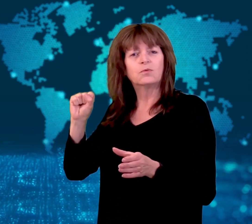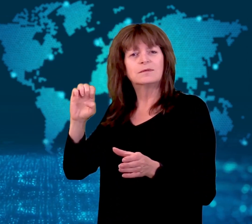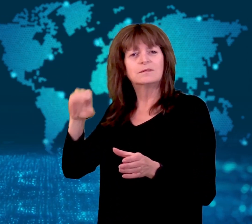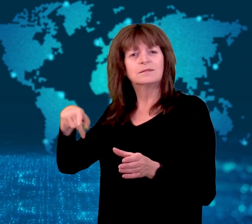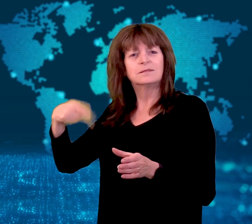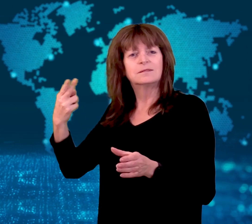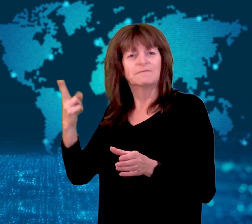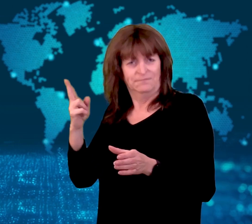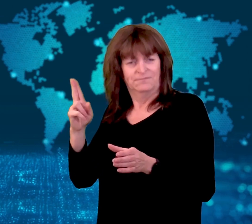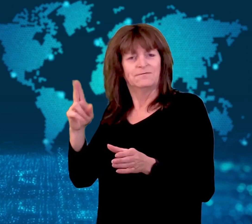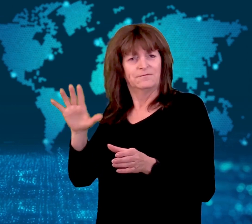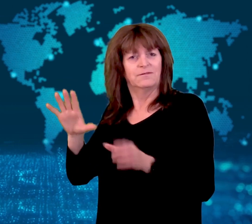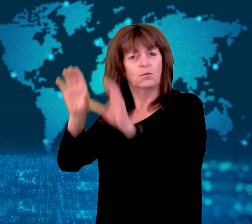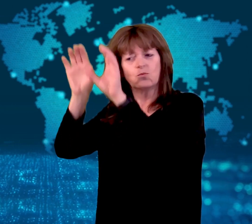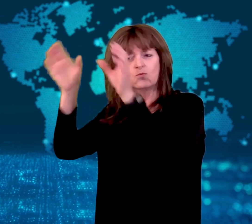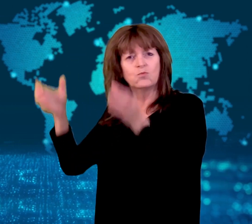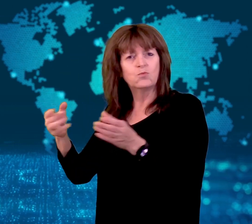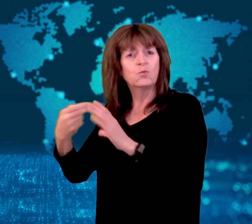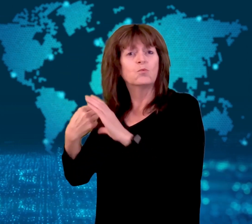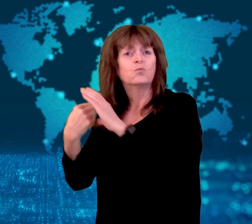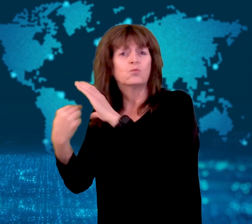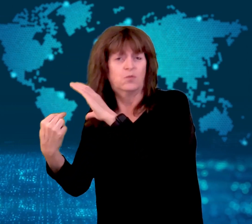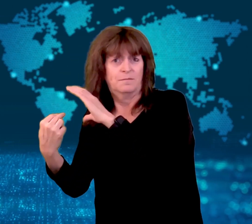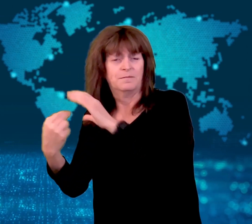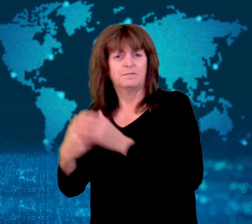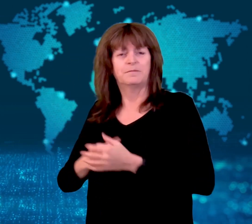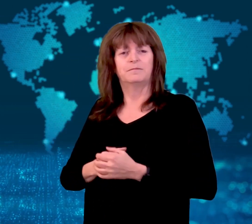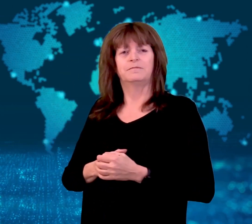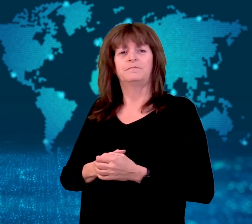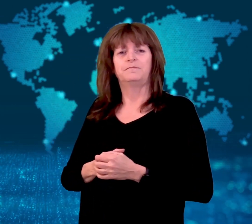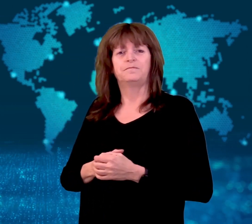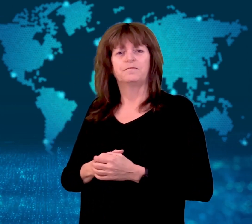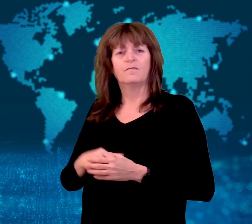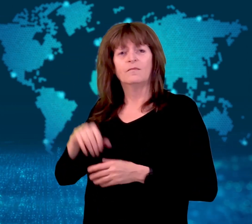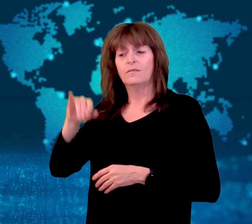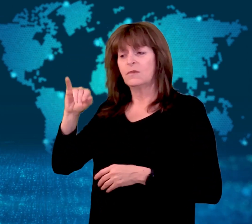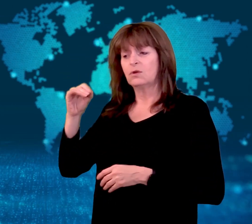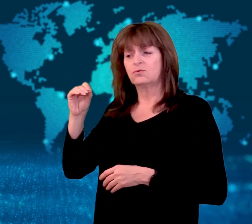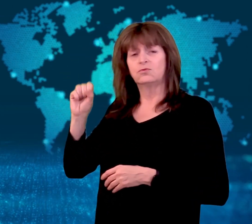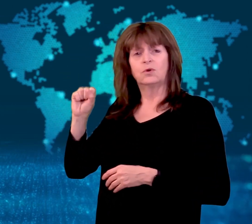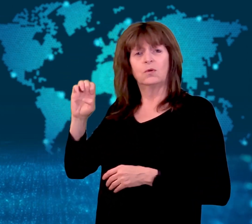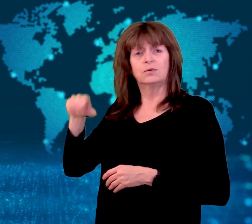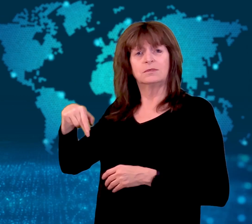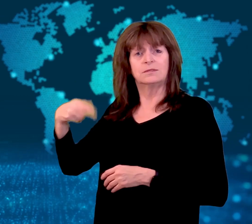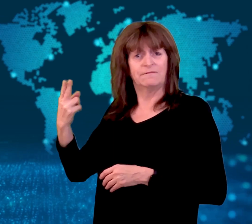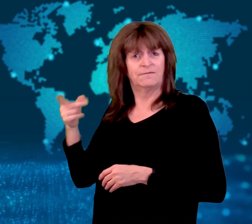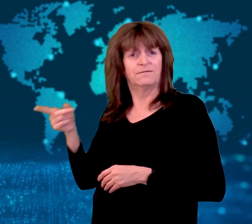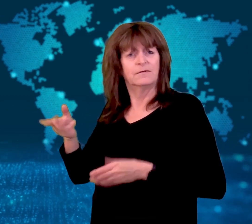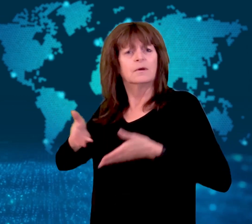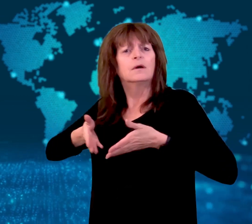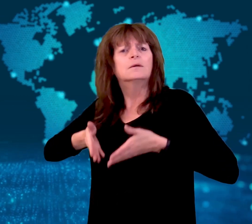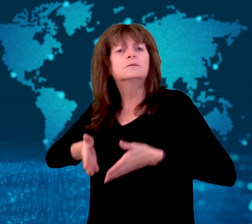Joseph was the son of the biblical patriarch Jacob.